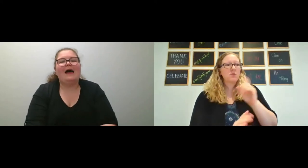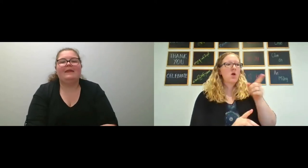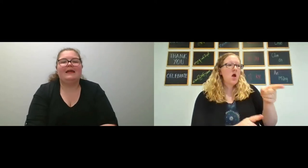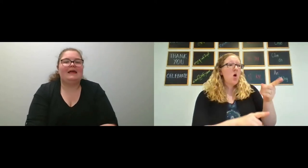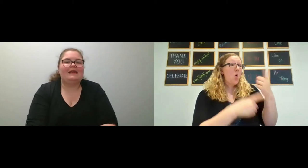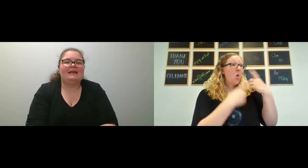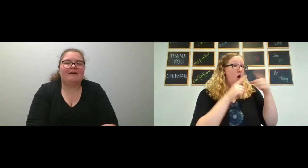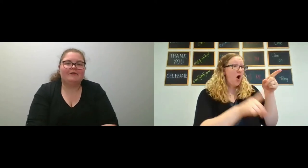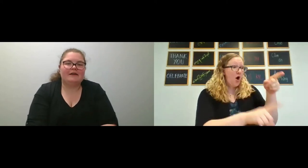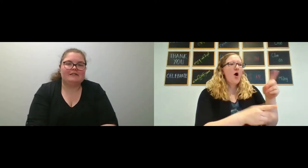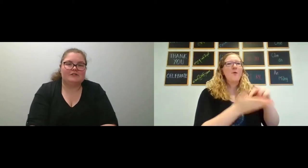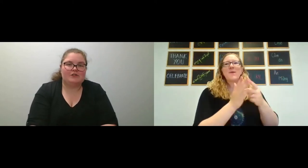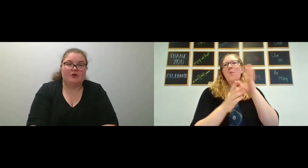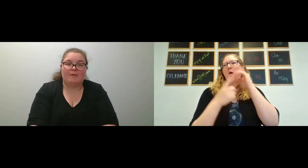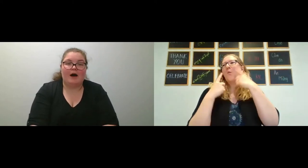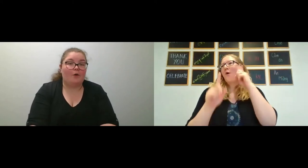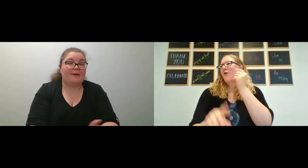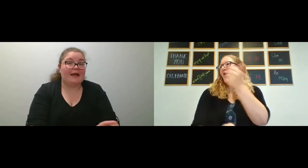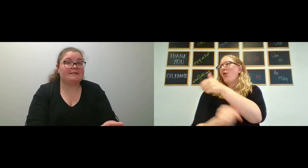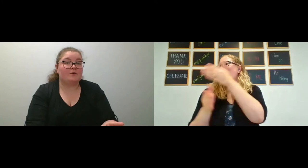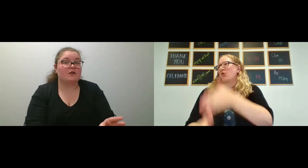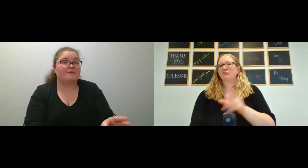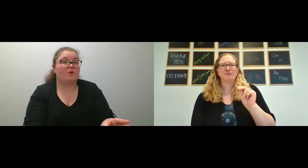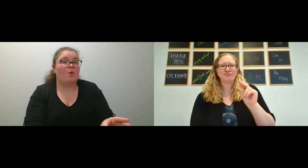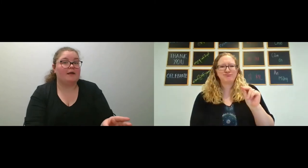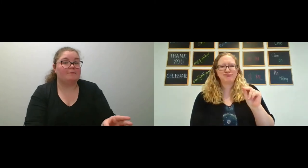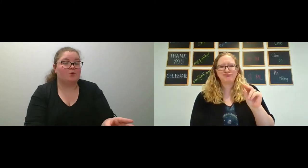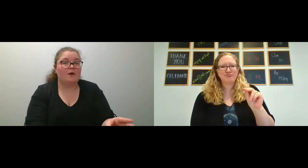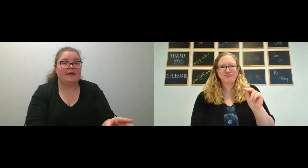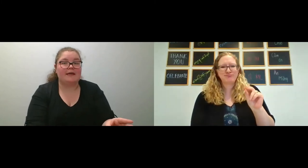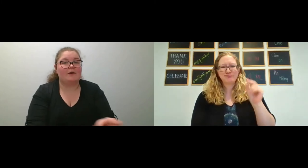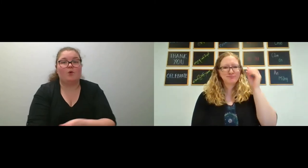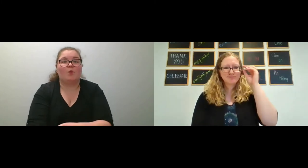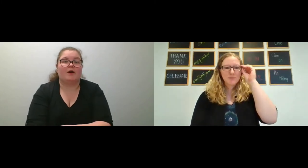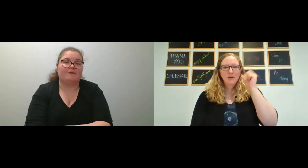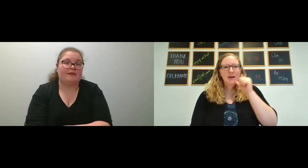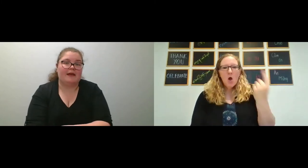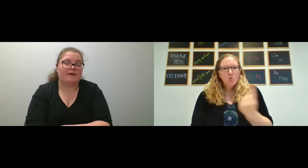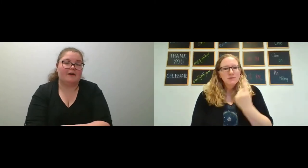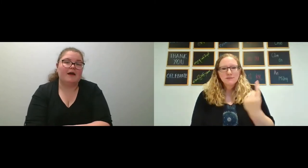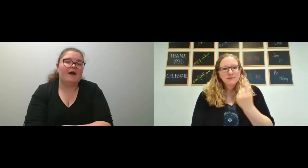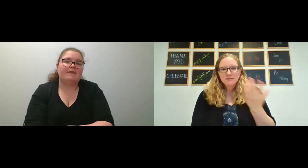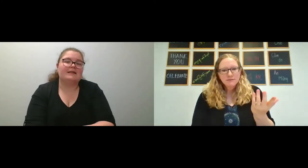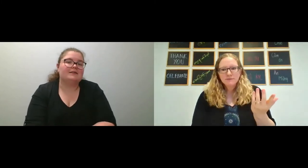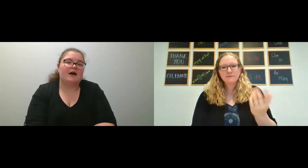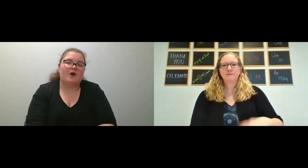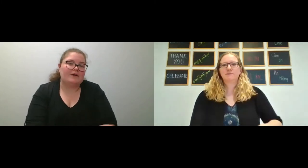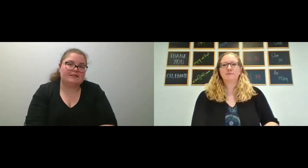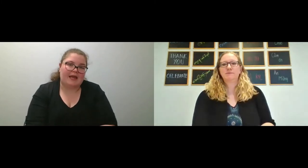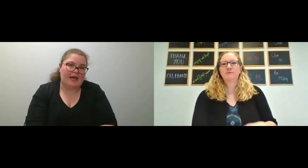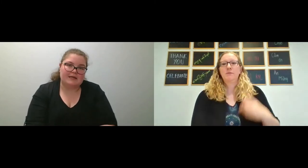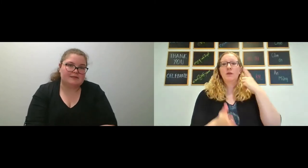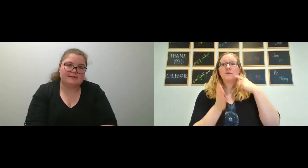And then never assume because it works for one employee, it will work for the other. That's not always the case.